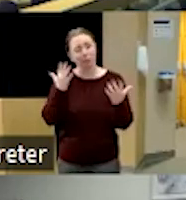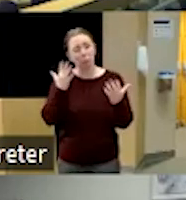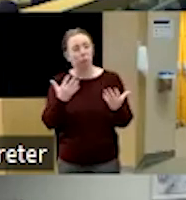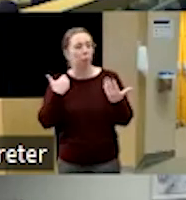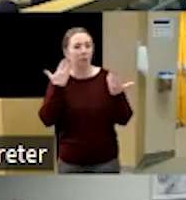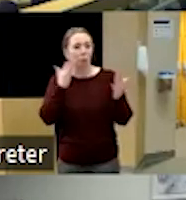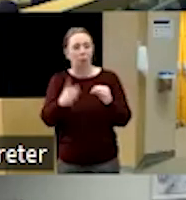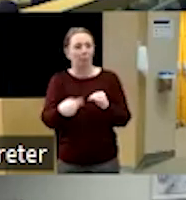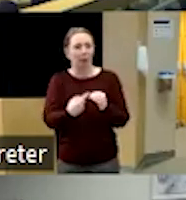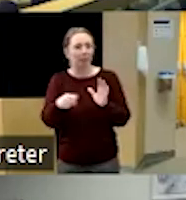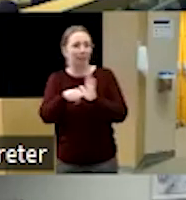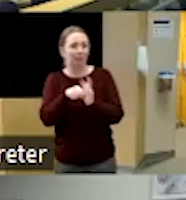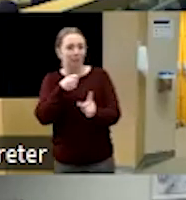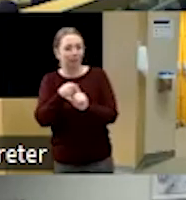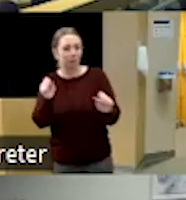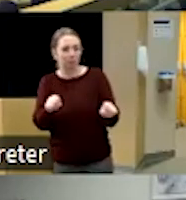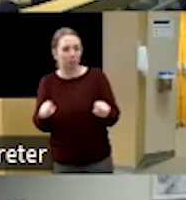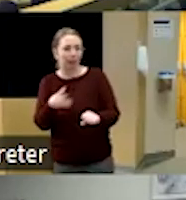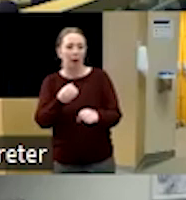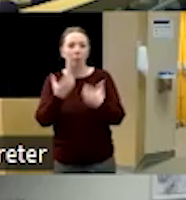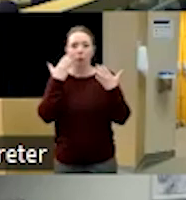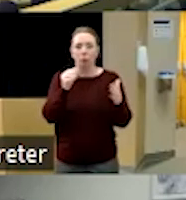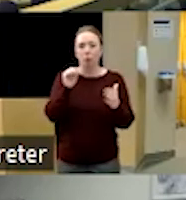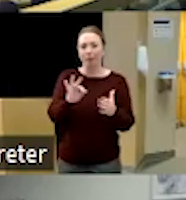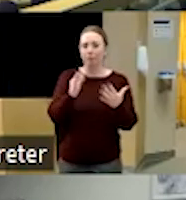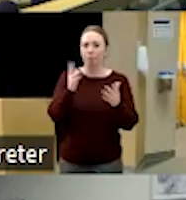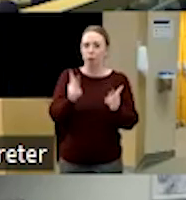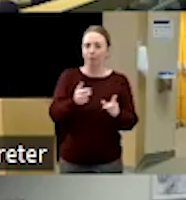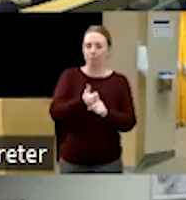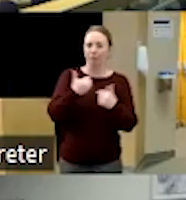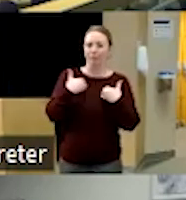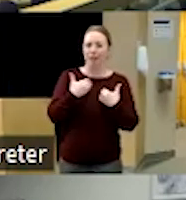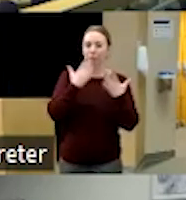study they did not look into the comorbidity of depression and anxiety and the long-term effects